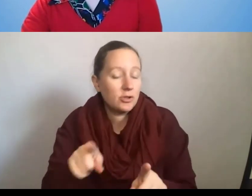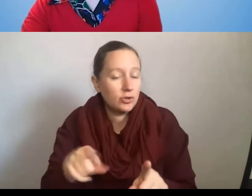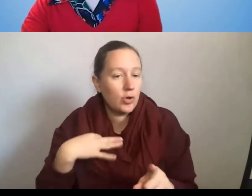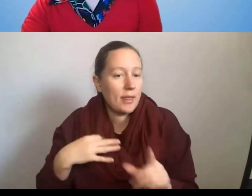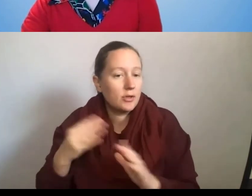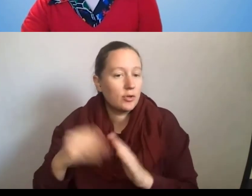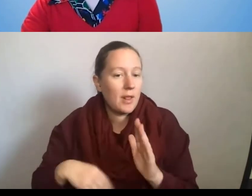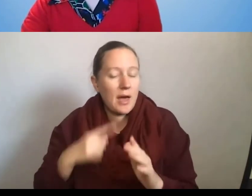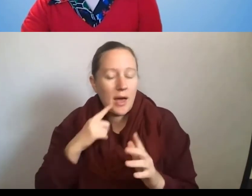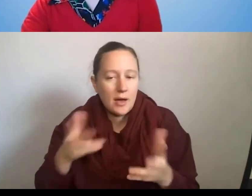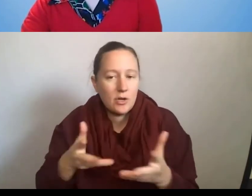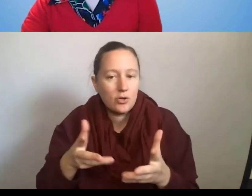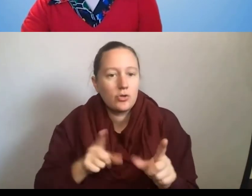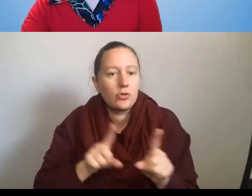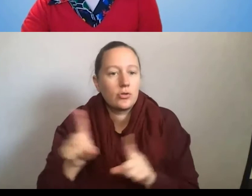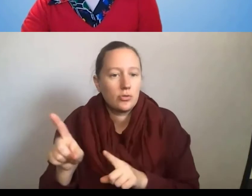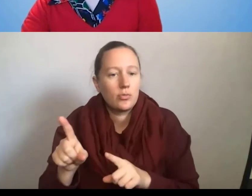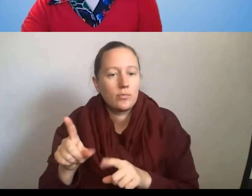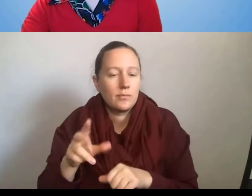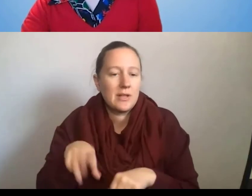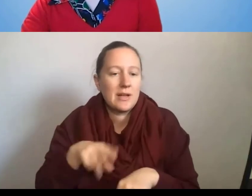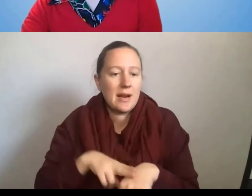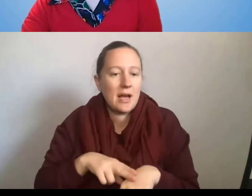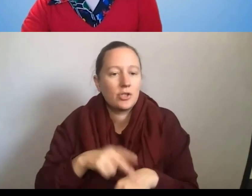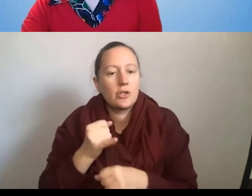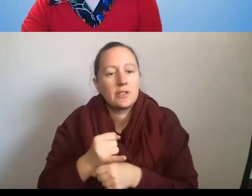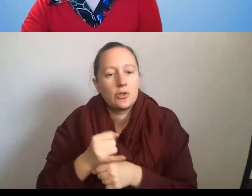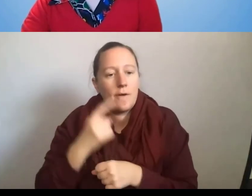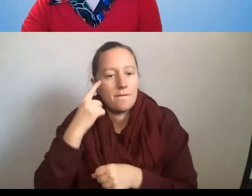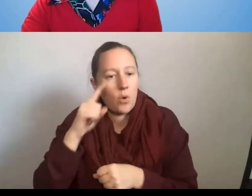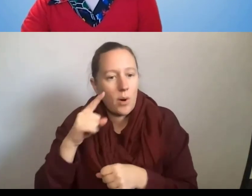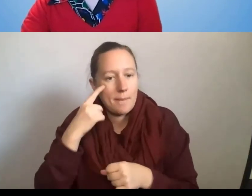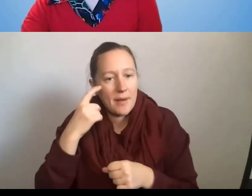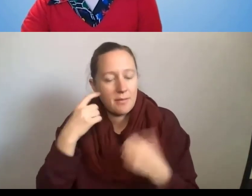at National Institute of mental health, and they definitely have interest